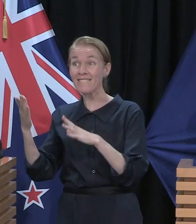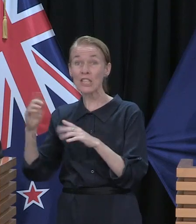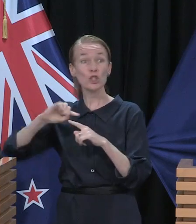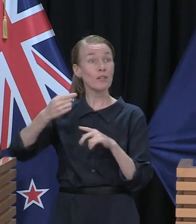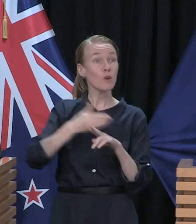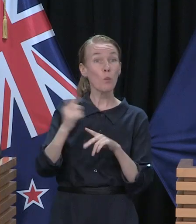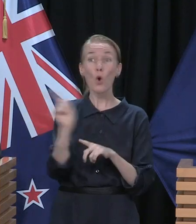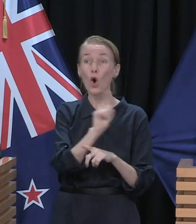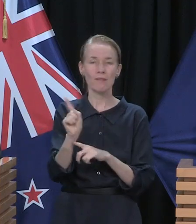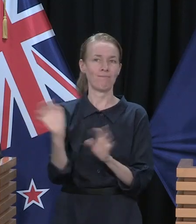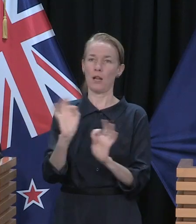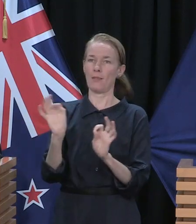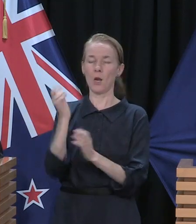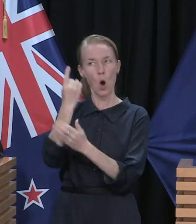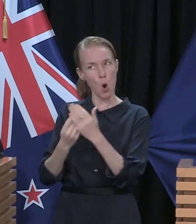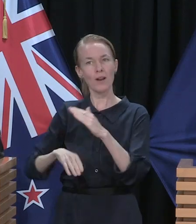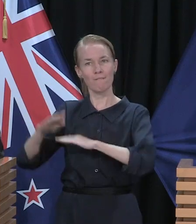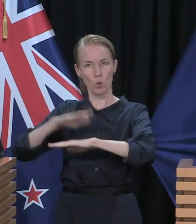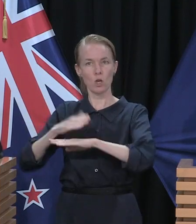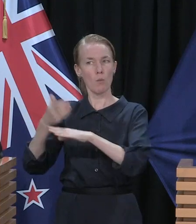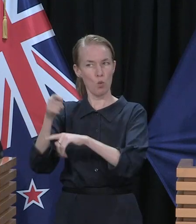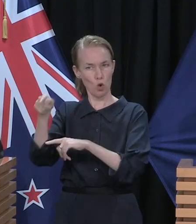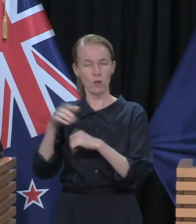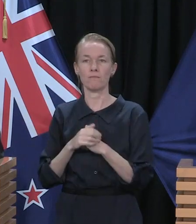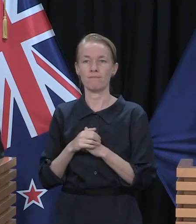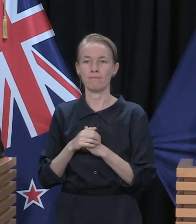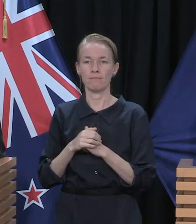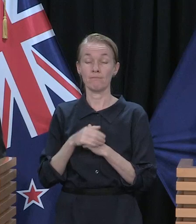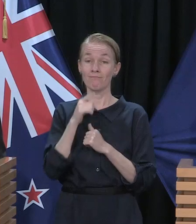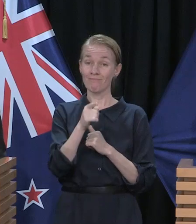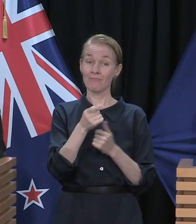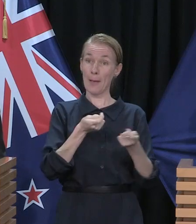working there and working in